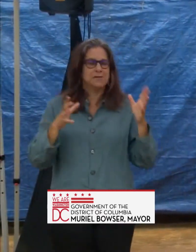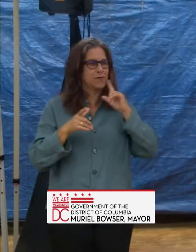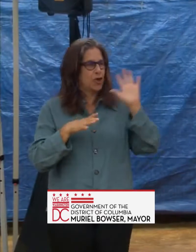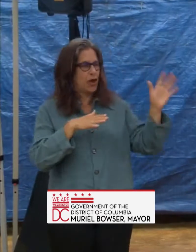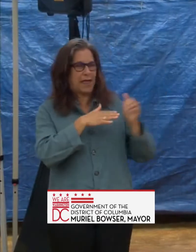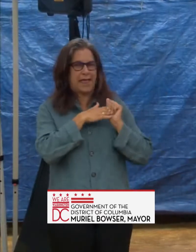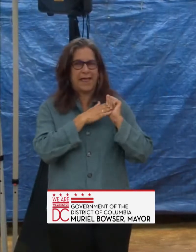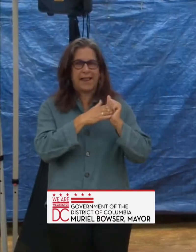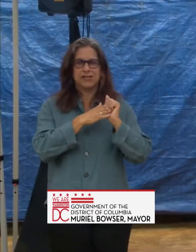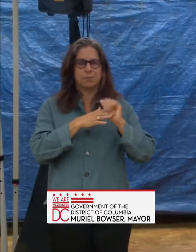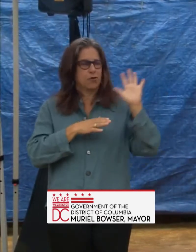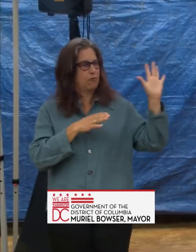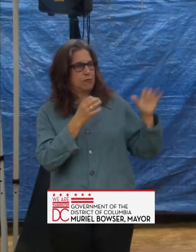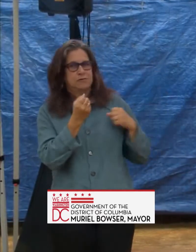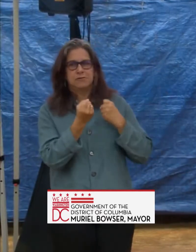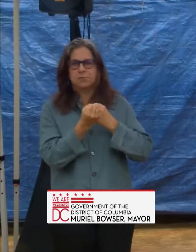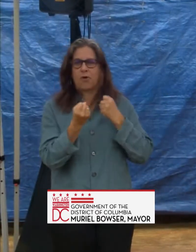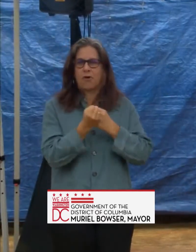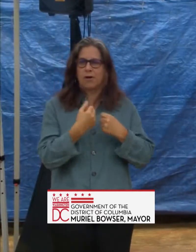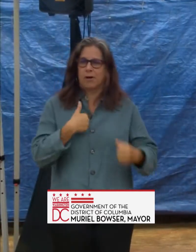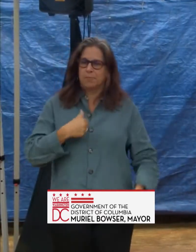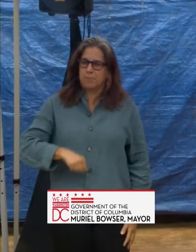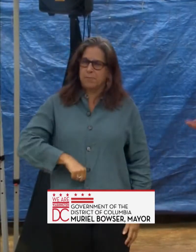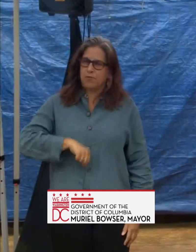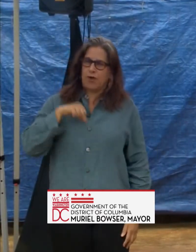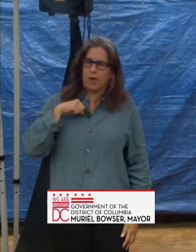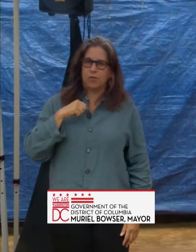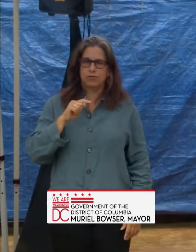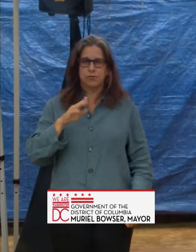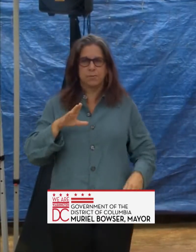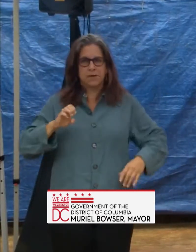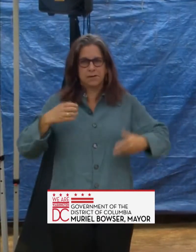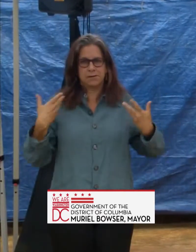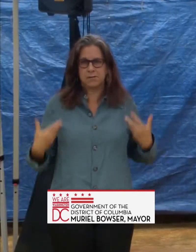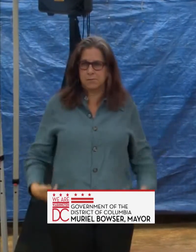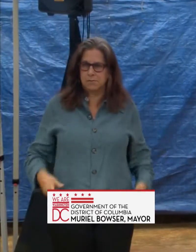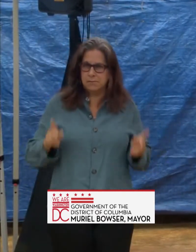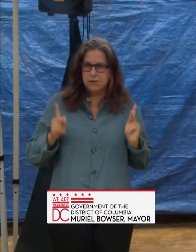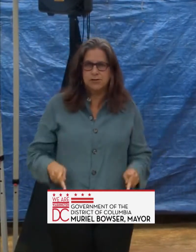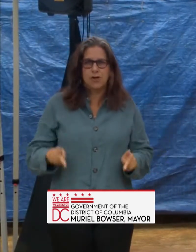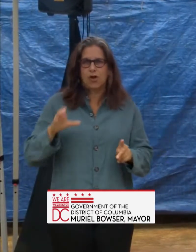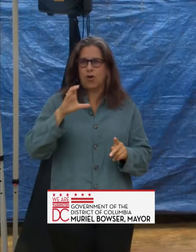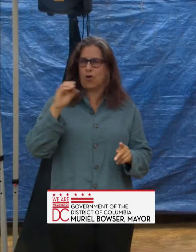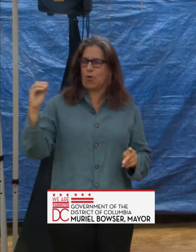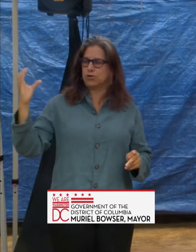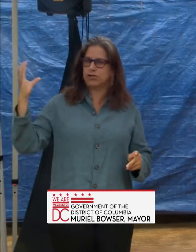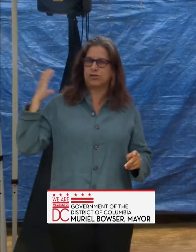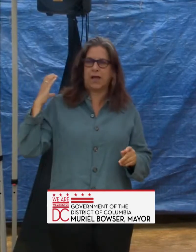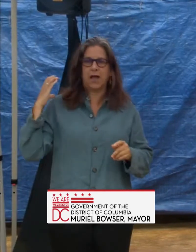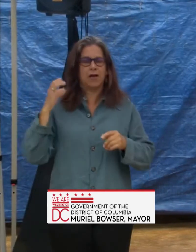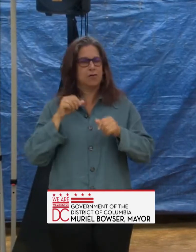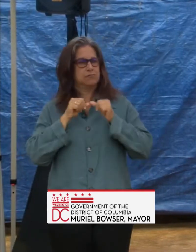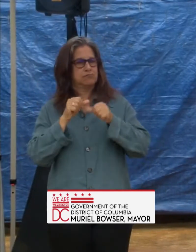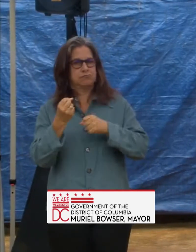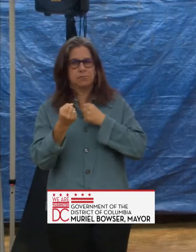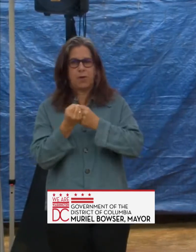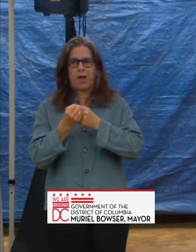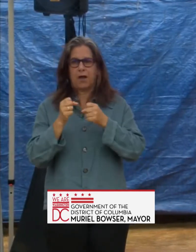I'M REALLY PROUD TO CONTINUE AS THE CO-CHAIR OF THE ADVISORY TEAM ENGAGING THE NEIGHBORS TO MAKE SURE THAT THIS PROJECT